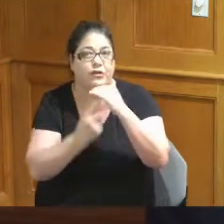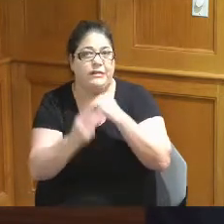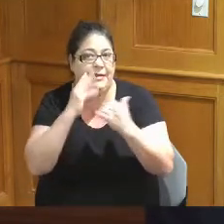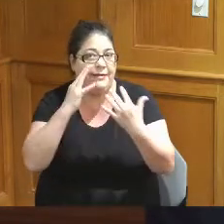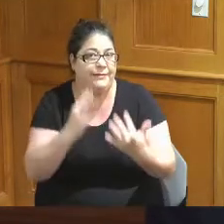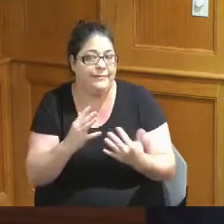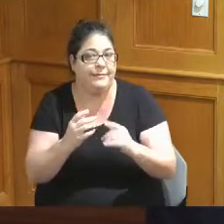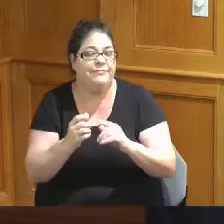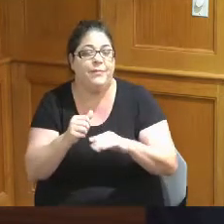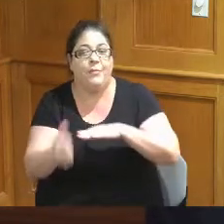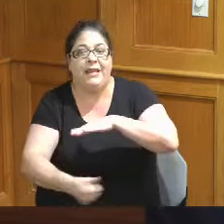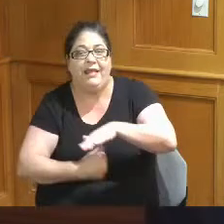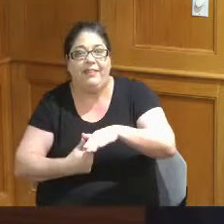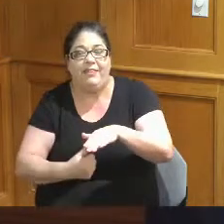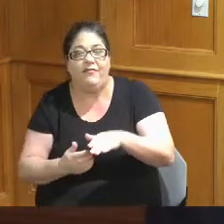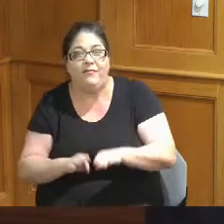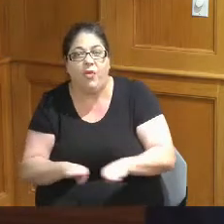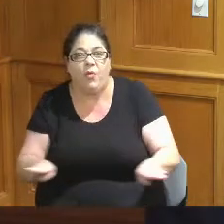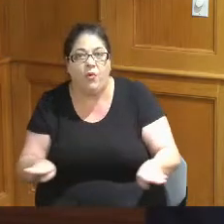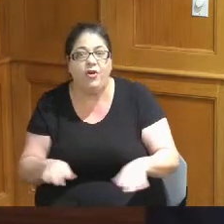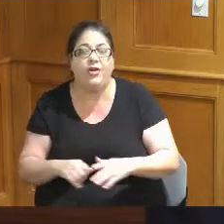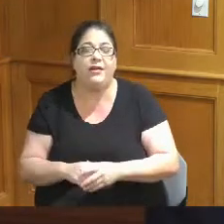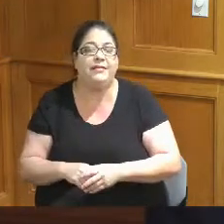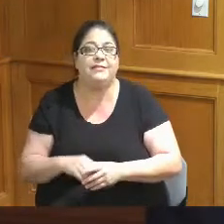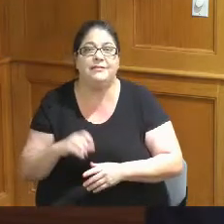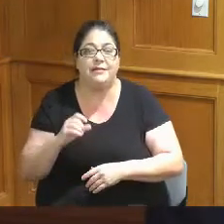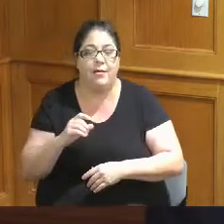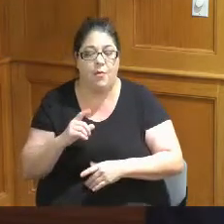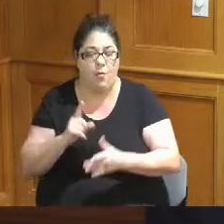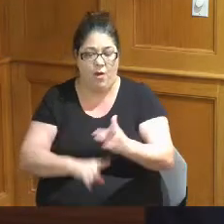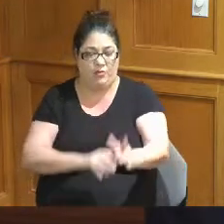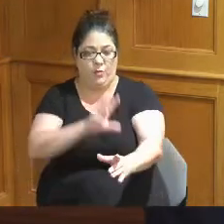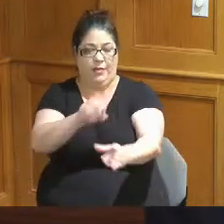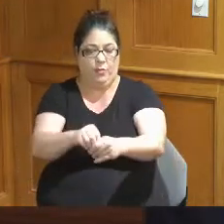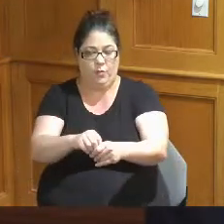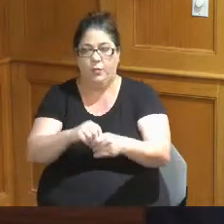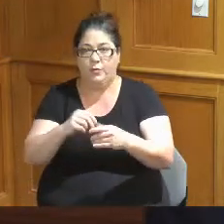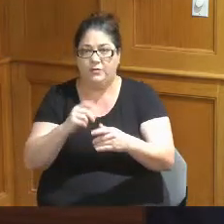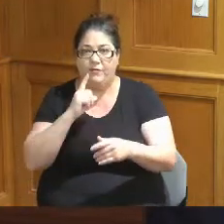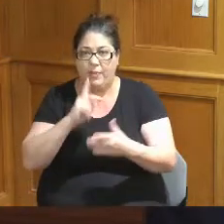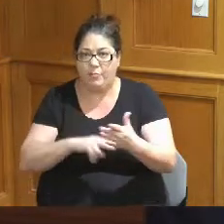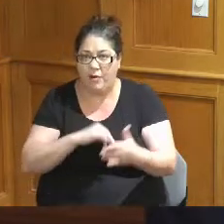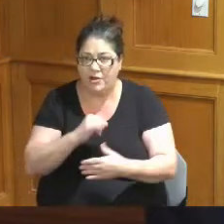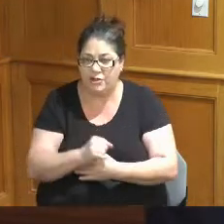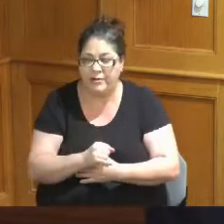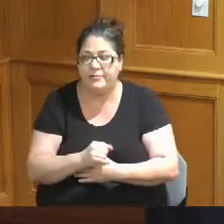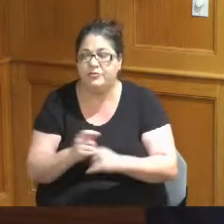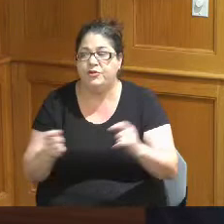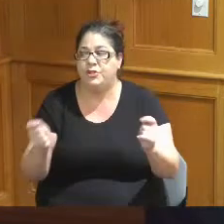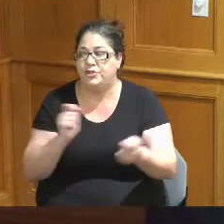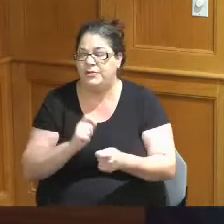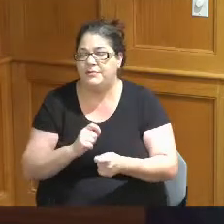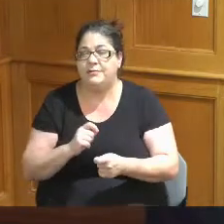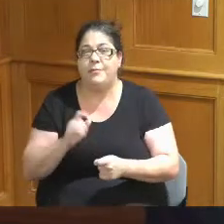beneath the floor and some scope changes during during the project so there's approximately four